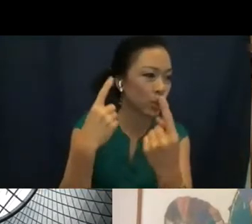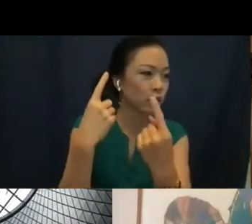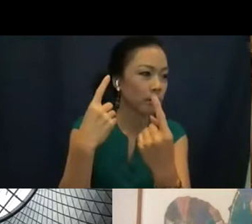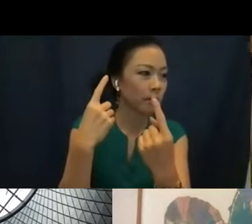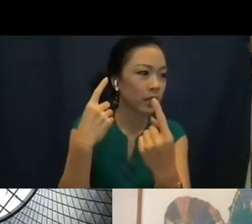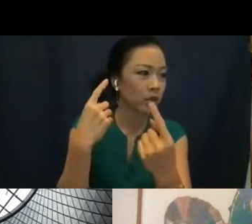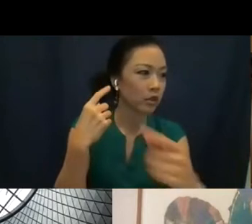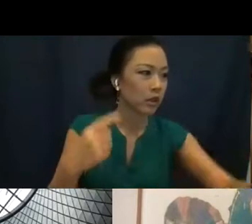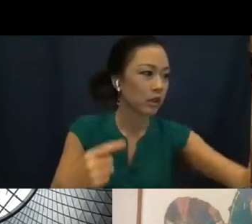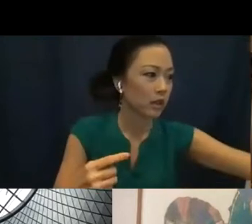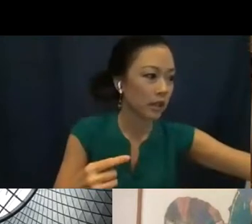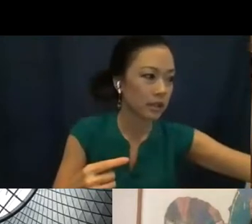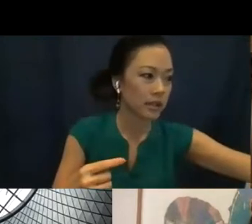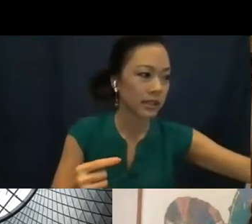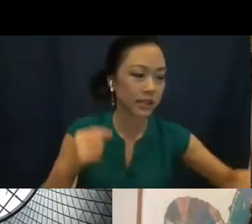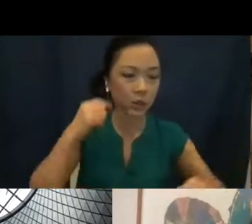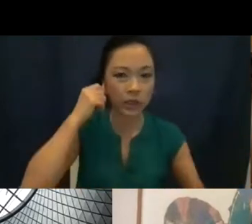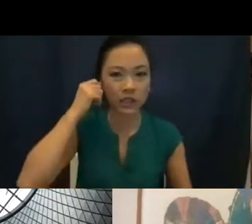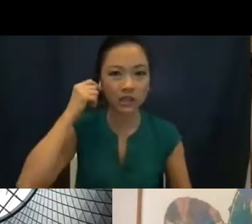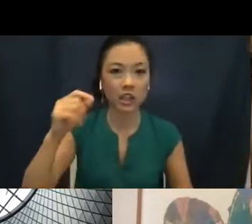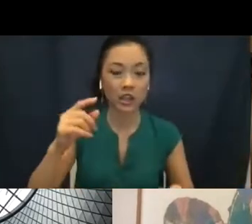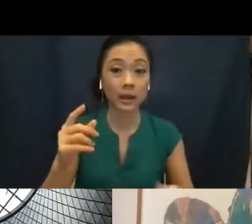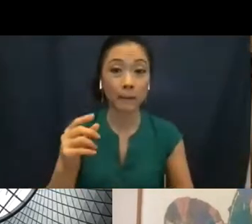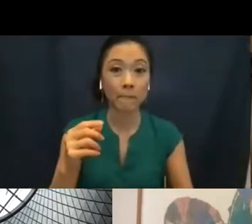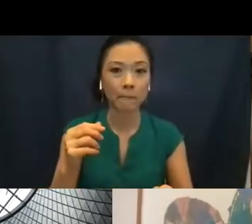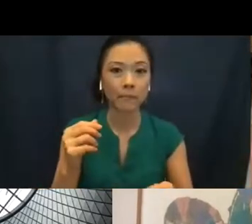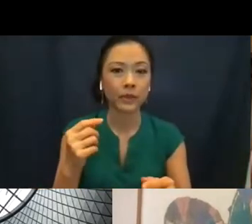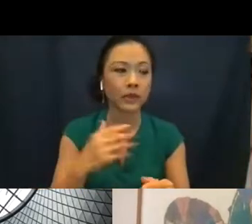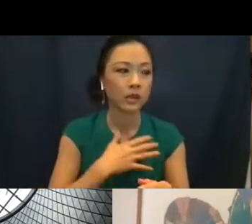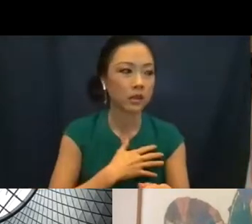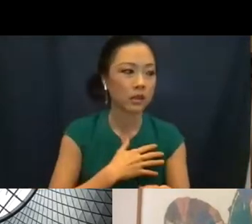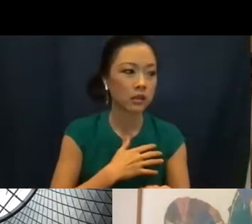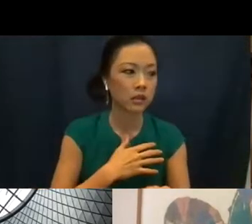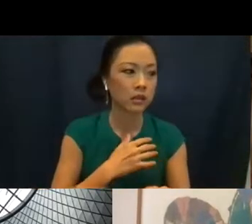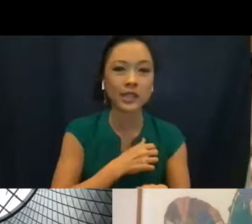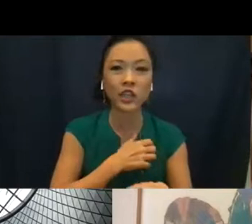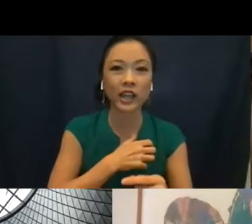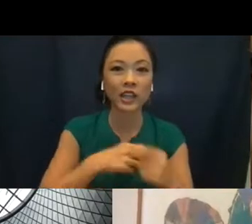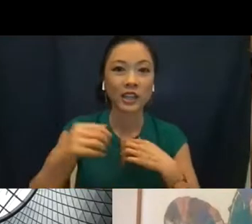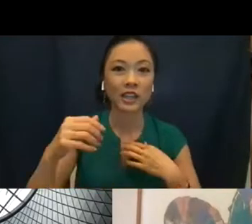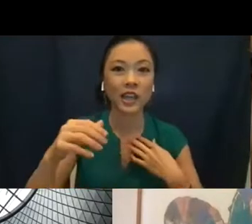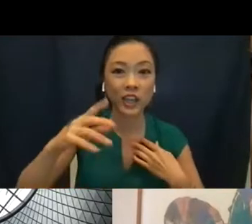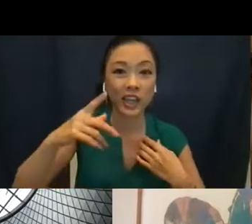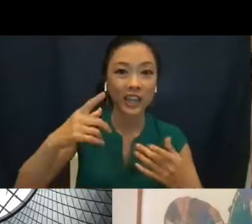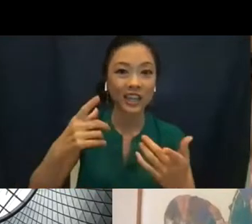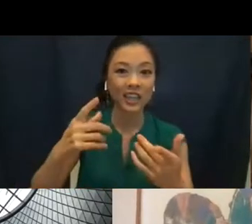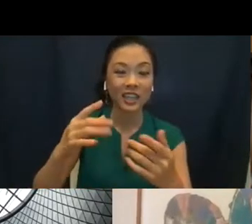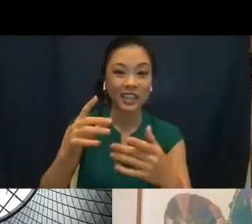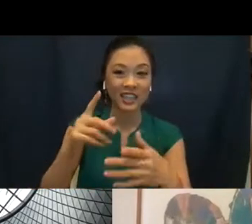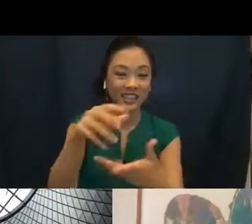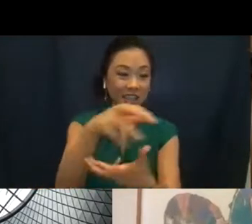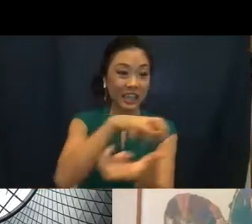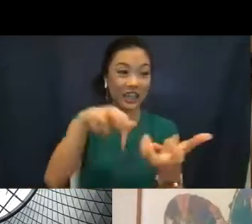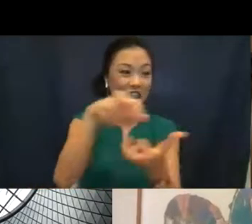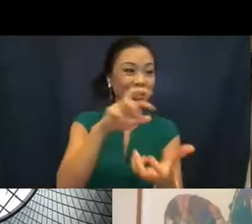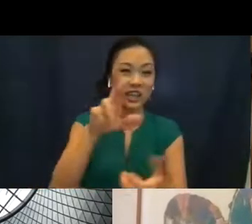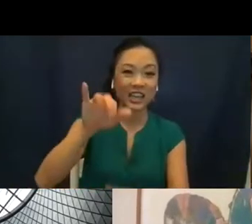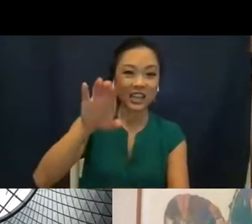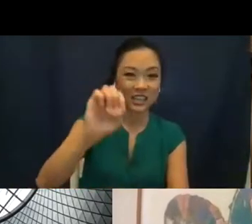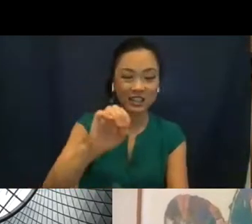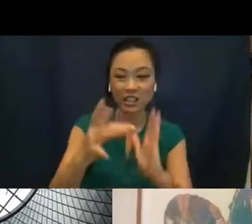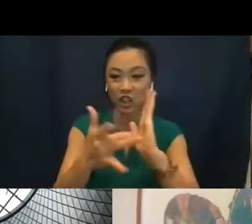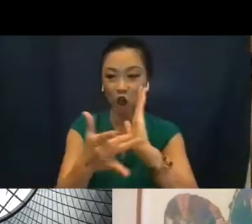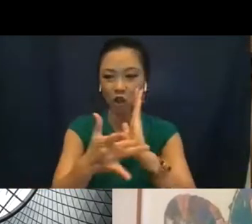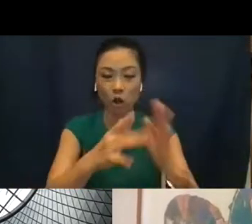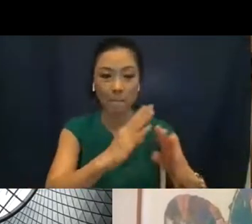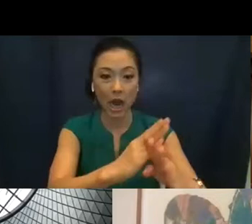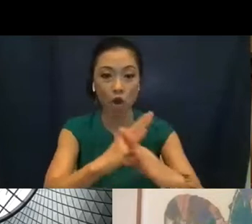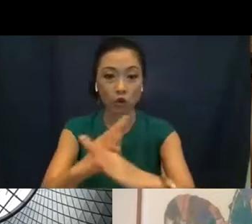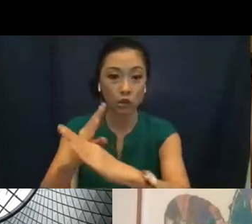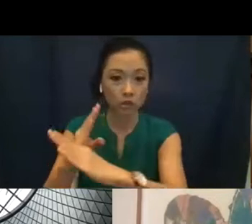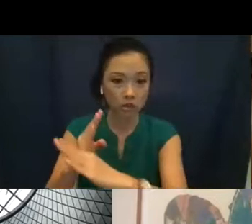to those who broke a lot of racial and technical things and she wrote one of the best books on voodoo